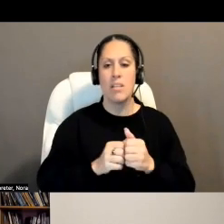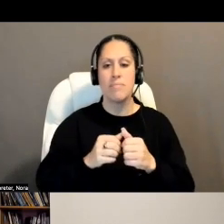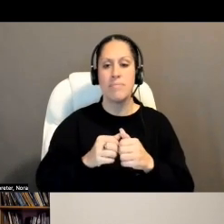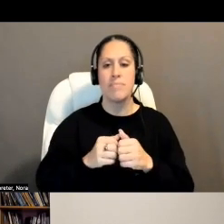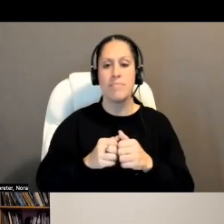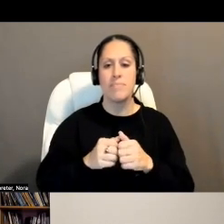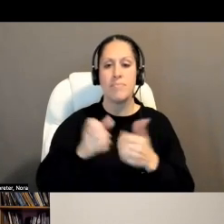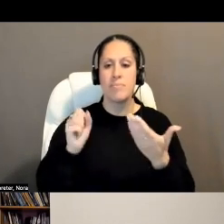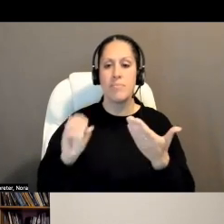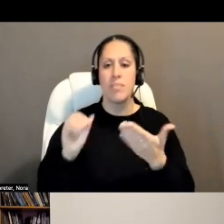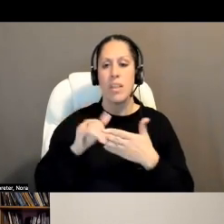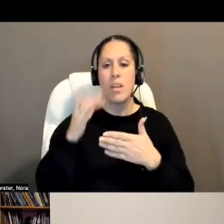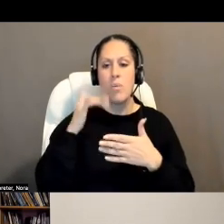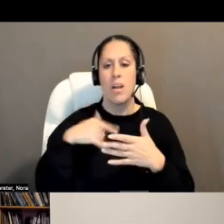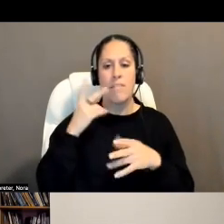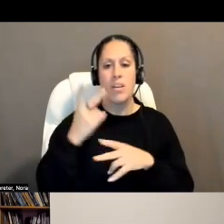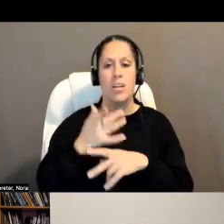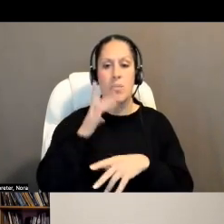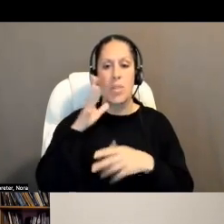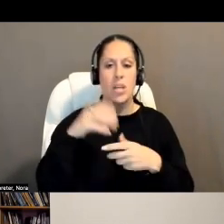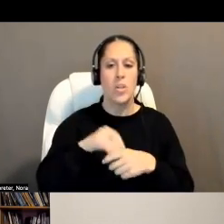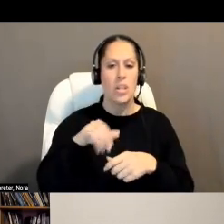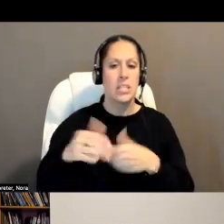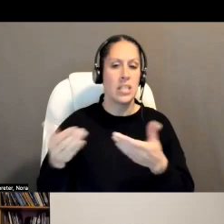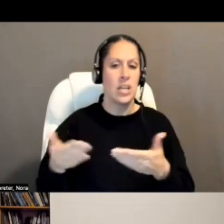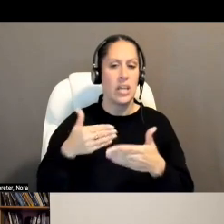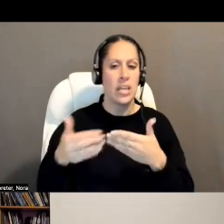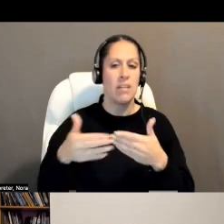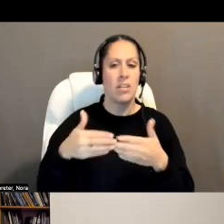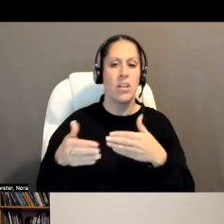Um, so that's why I figured I would include this here, even though it's it's different